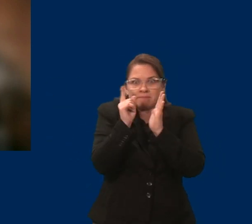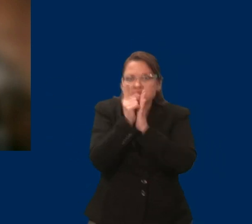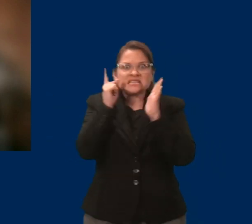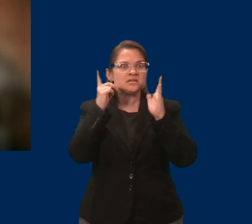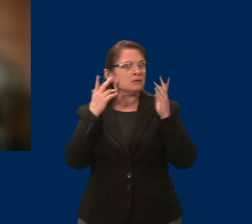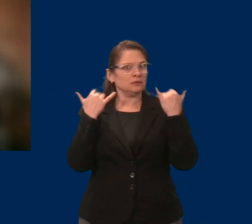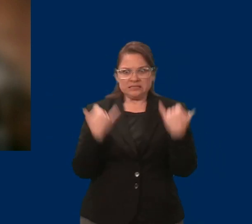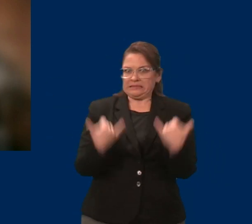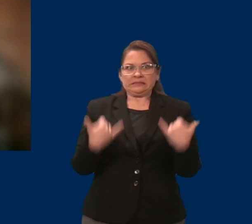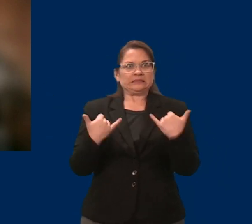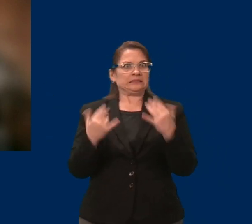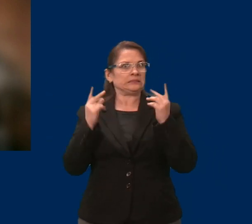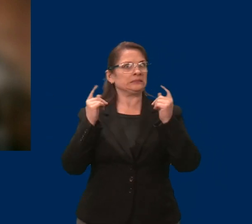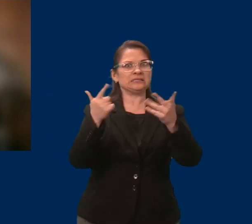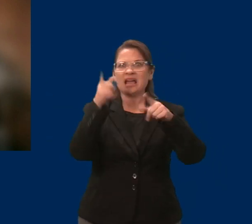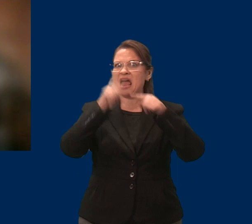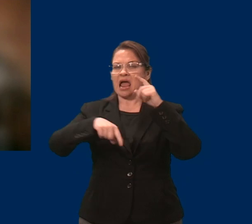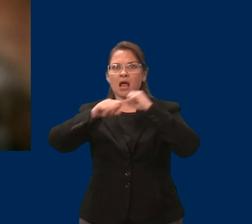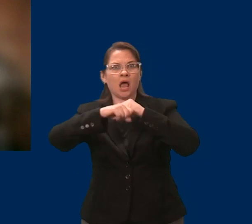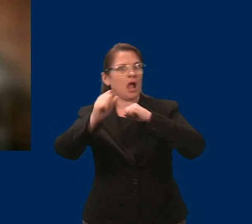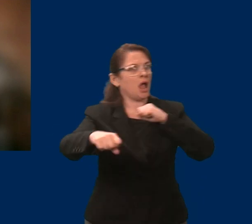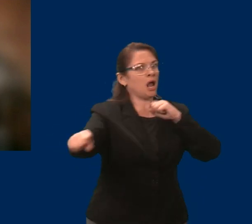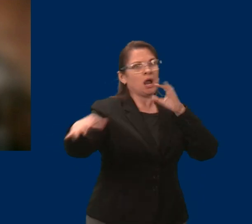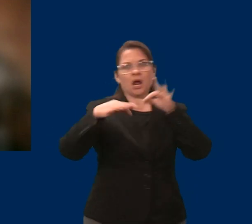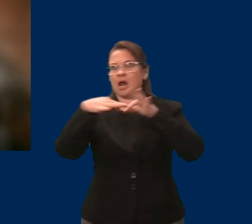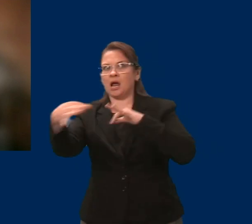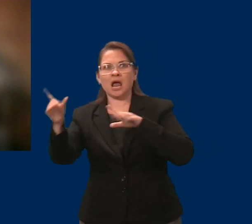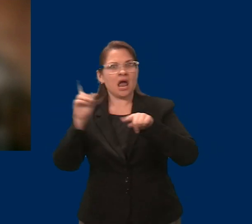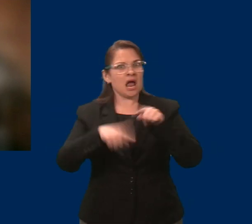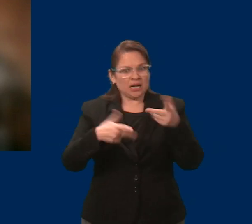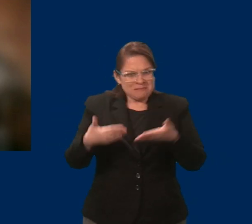is a minute that that child is suffering, or that that adult is suffering.